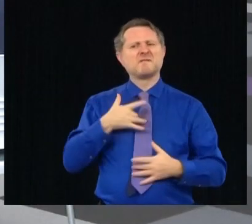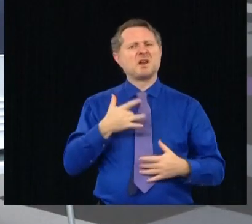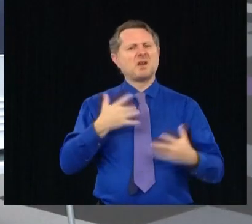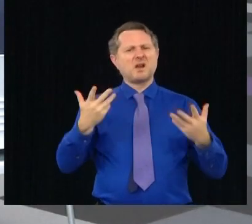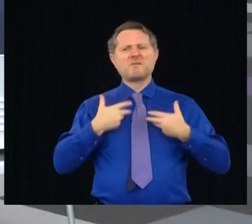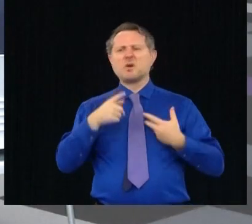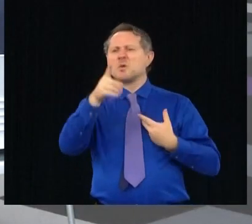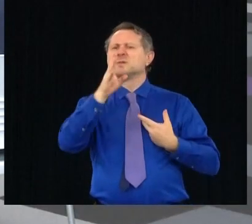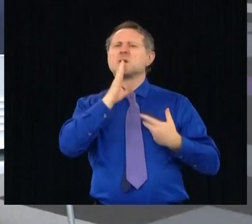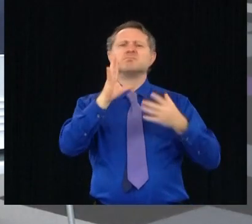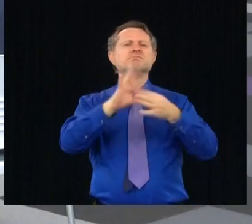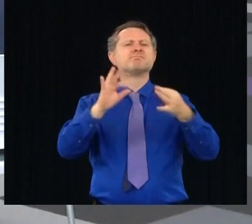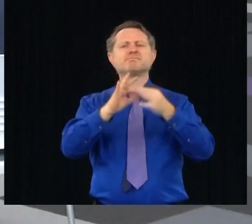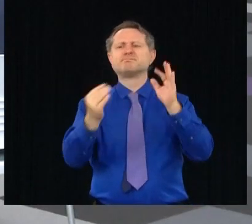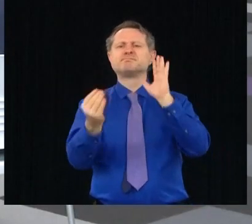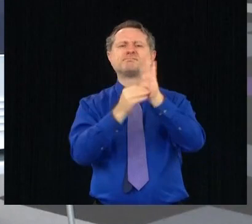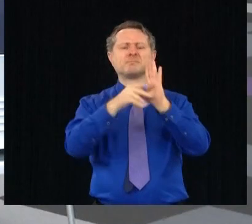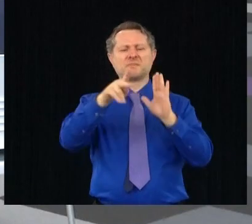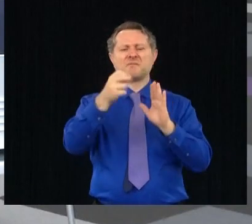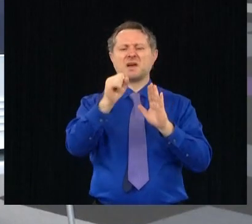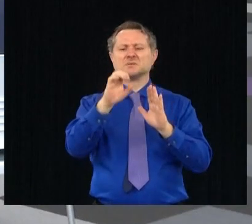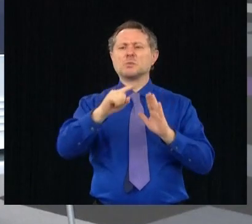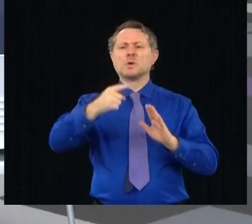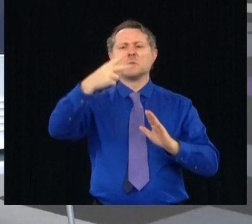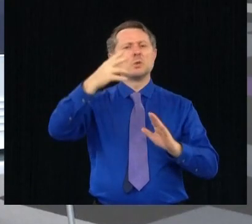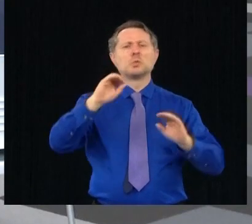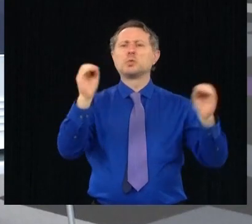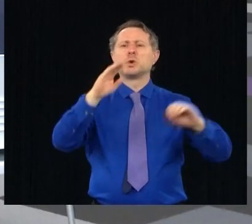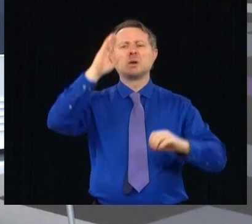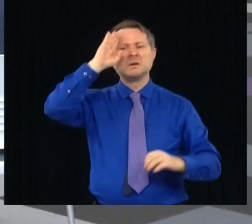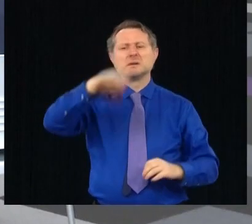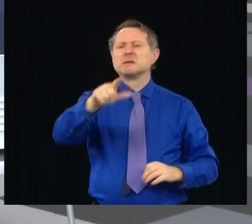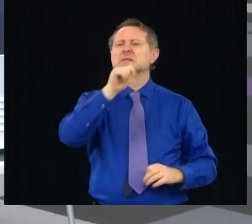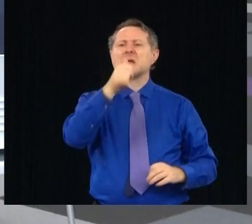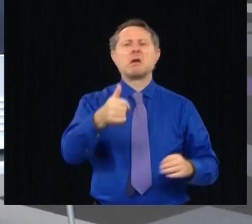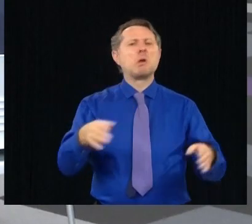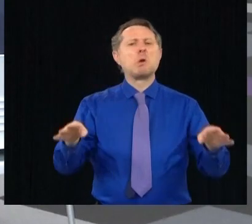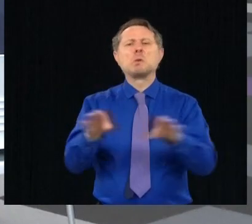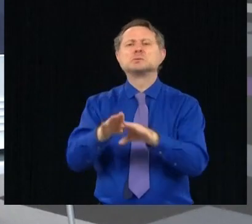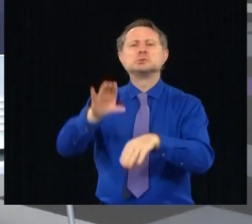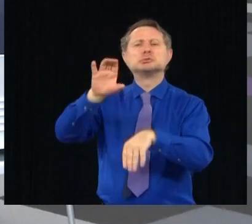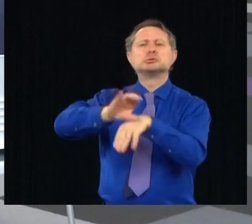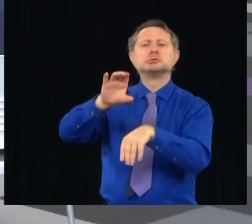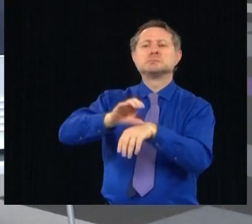GOVERNOR RELIGIOUS LEADERS A LOT OF THEM I TALKED TO ARE FEELING LEFT OUT BECAUSE THEY